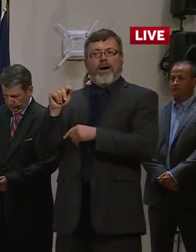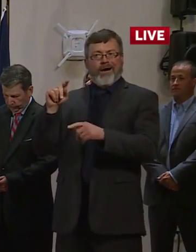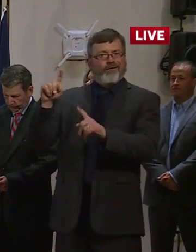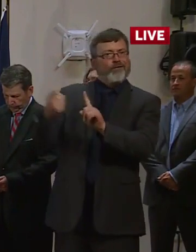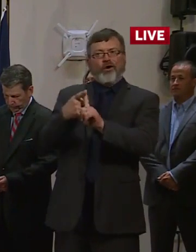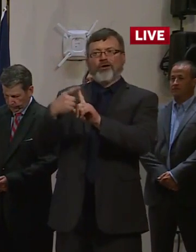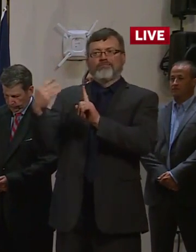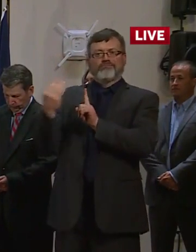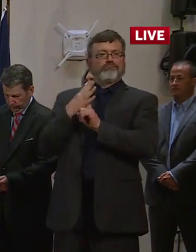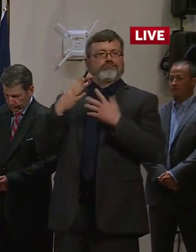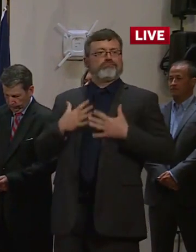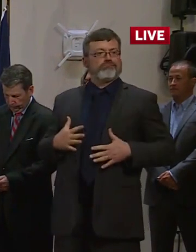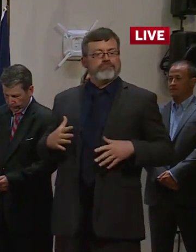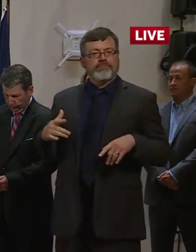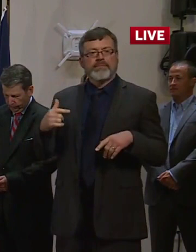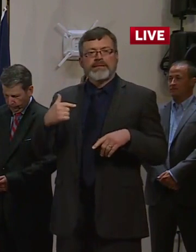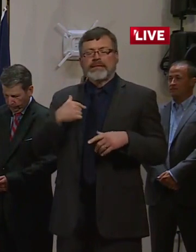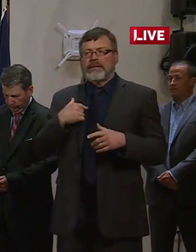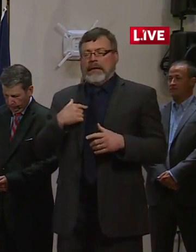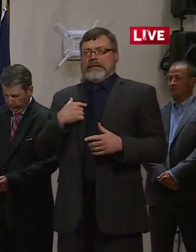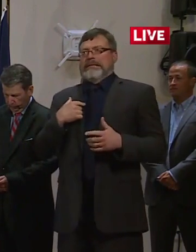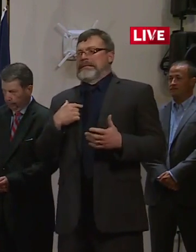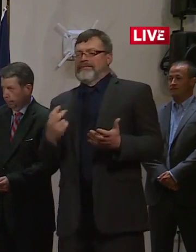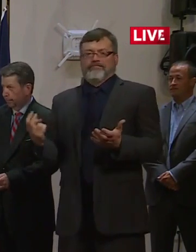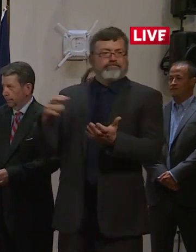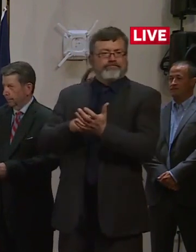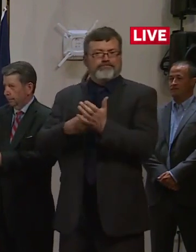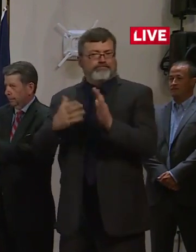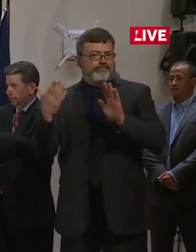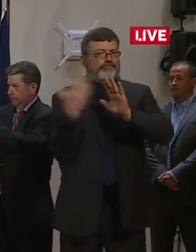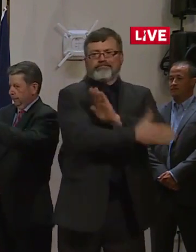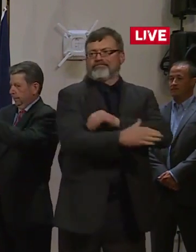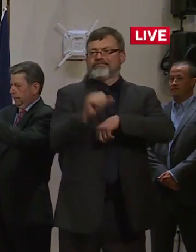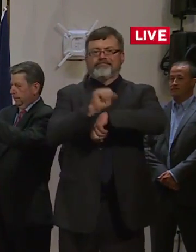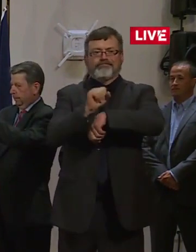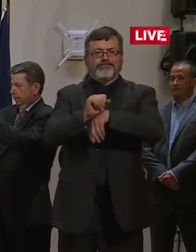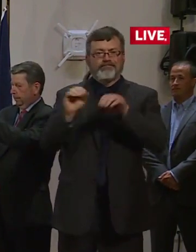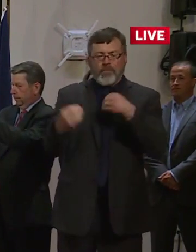I LEARNED WE HAD OUR FIRST CASE OF COVID-19 IN VERMONT.